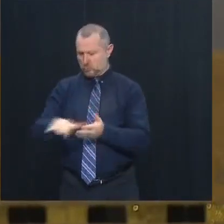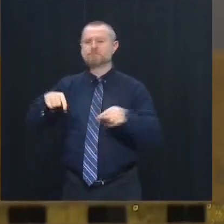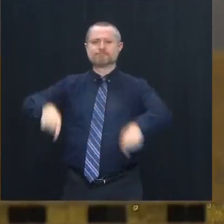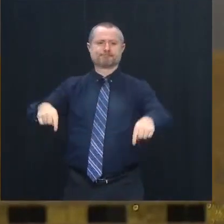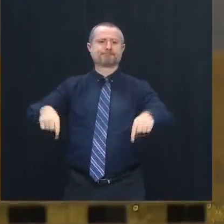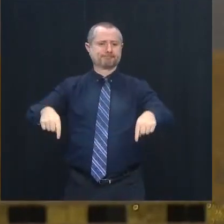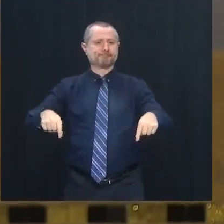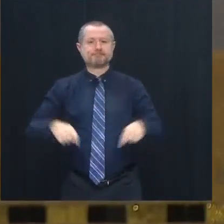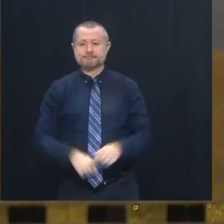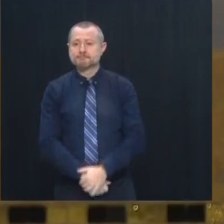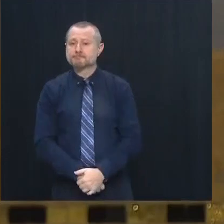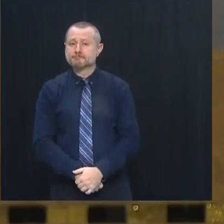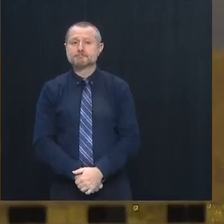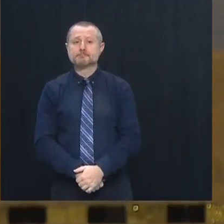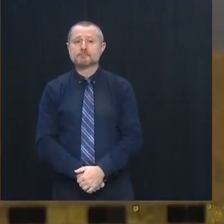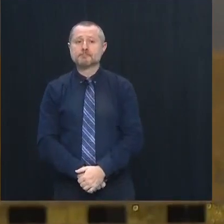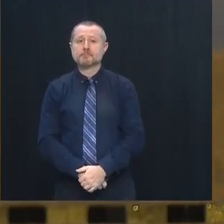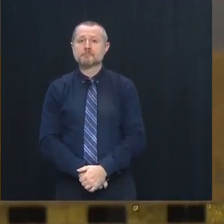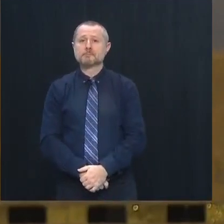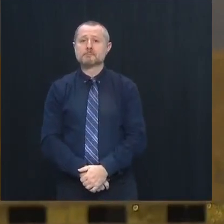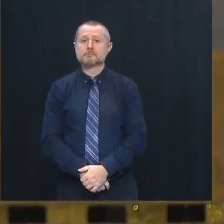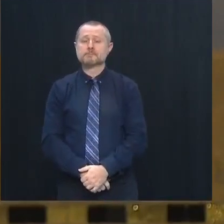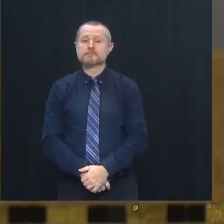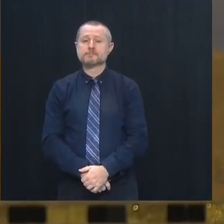AND THAT HAS TO BE OUR ADMISSION